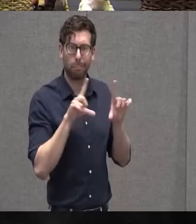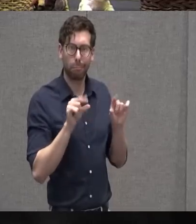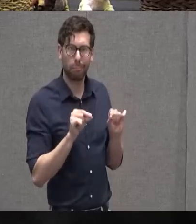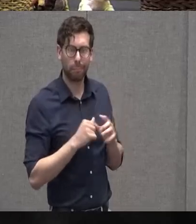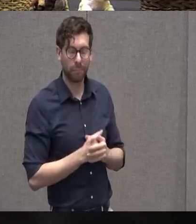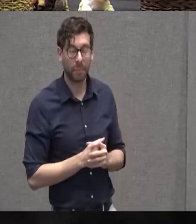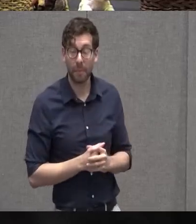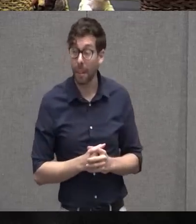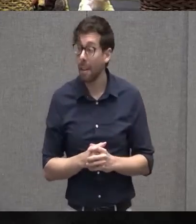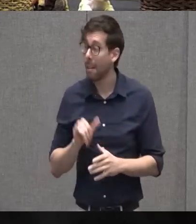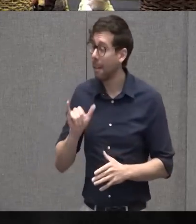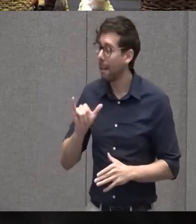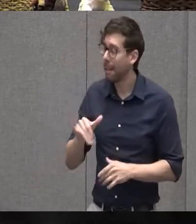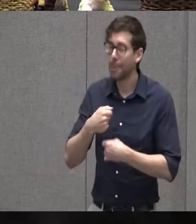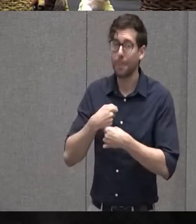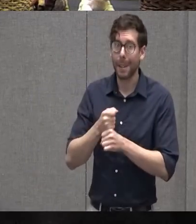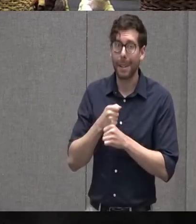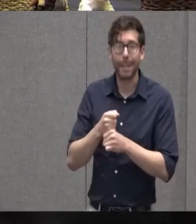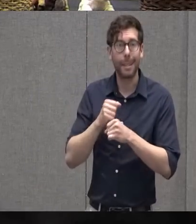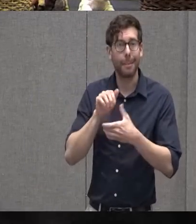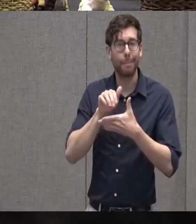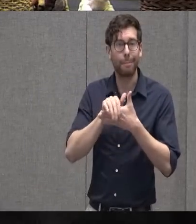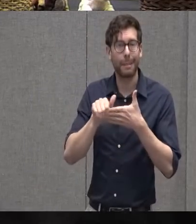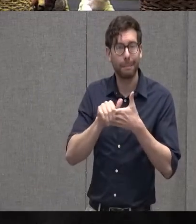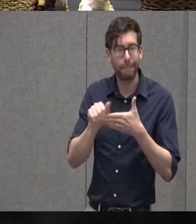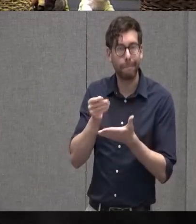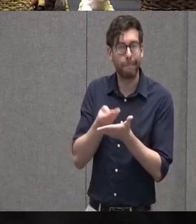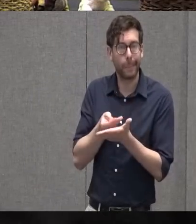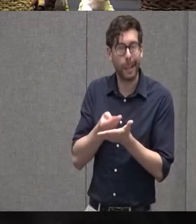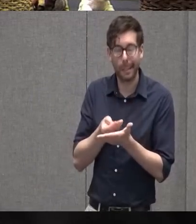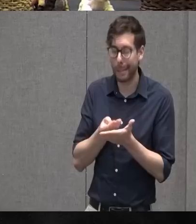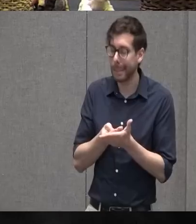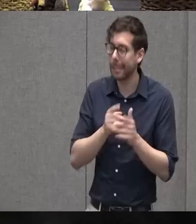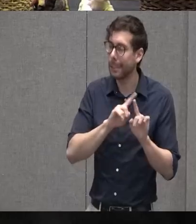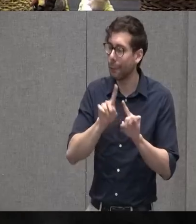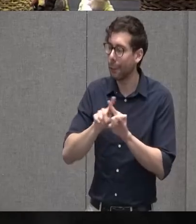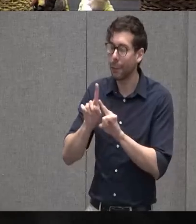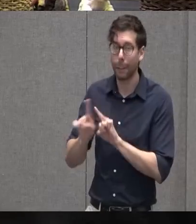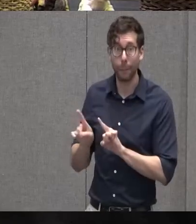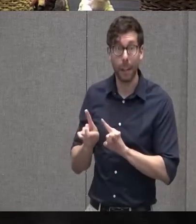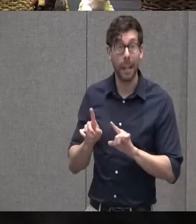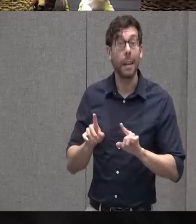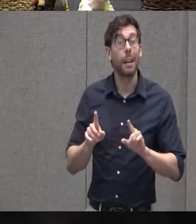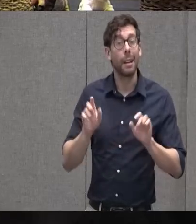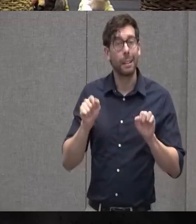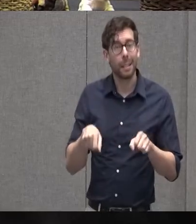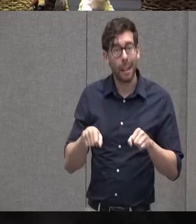And they're both just creative ways to practice counting. That's true. - To practice labeling.